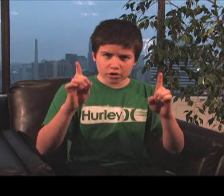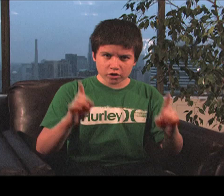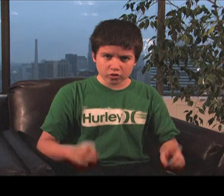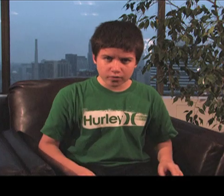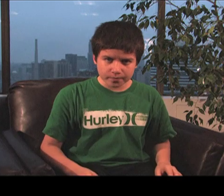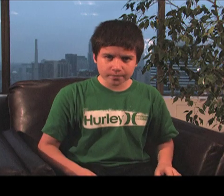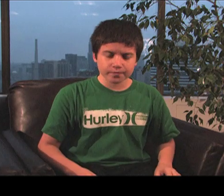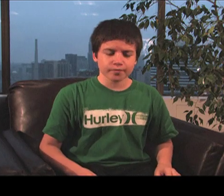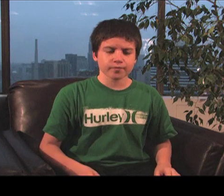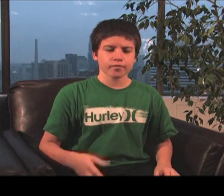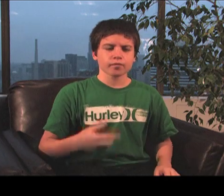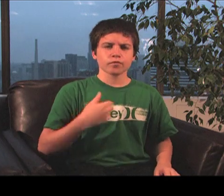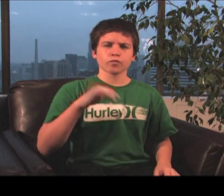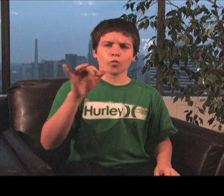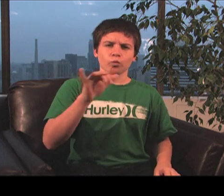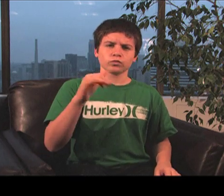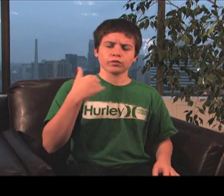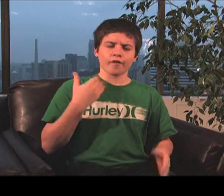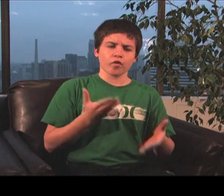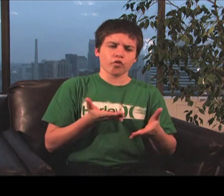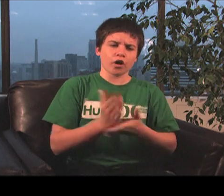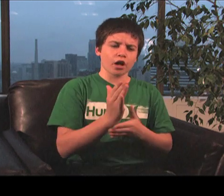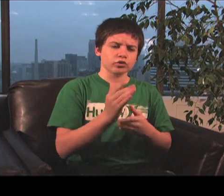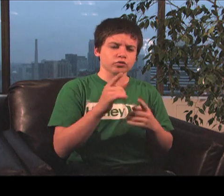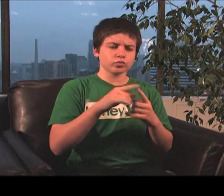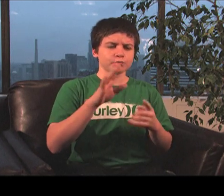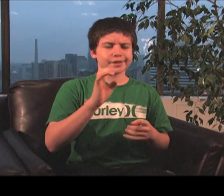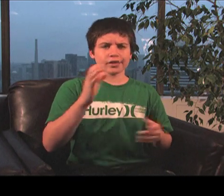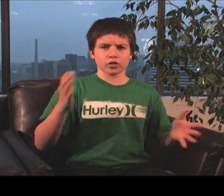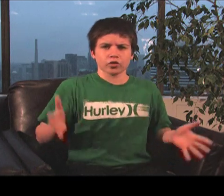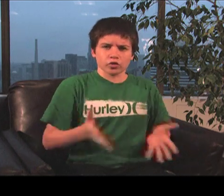I know that I have a right to a good quality of education,